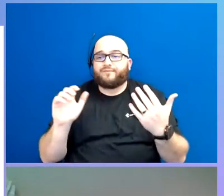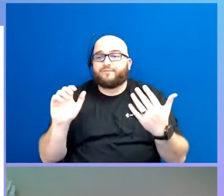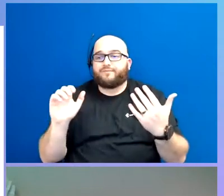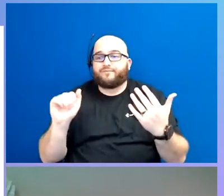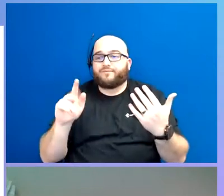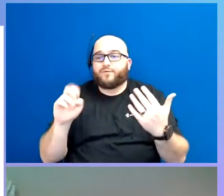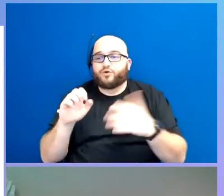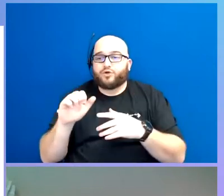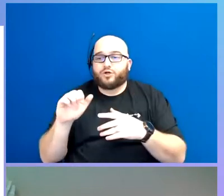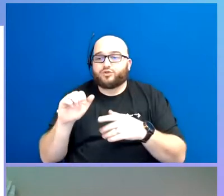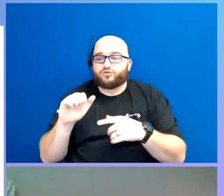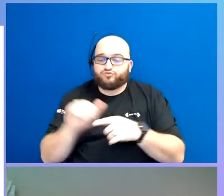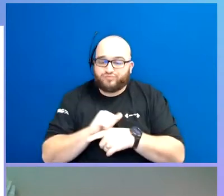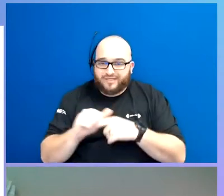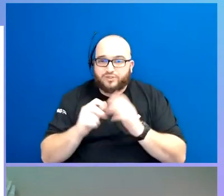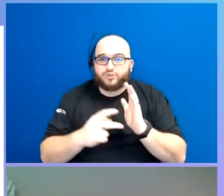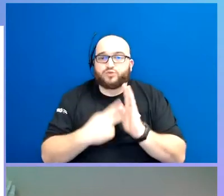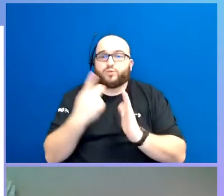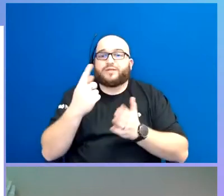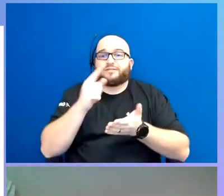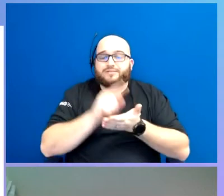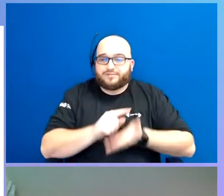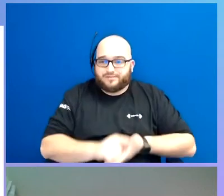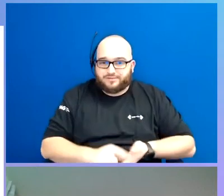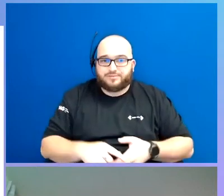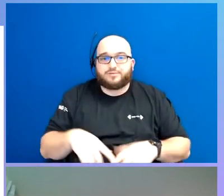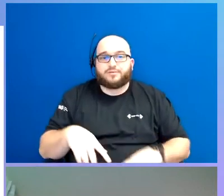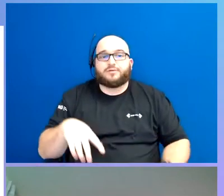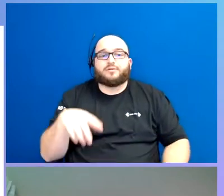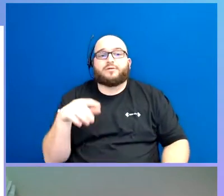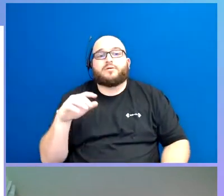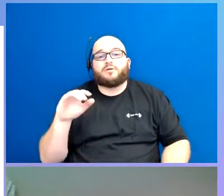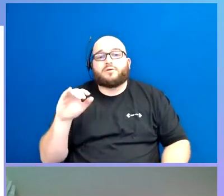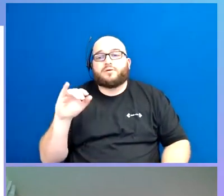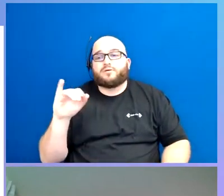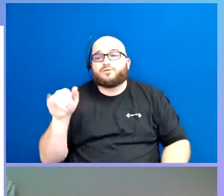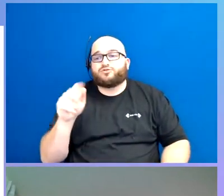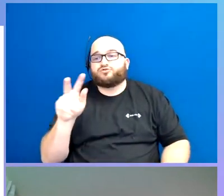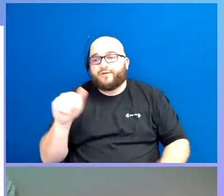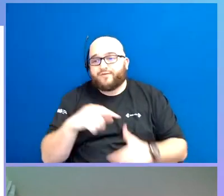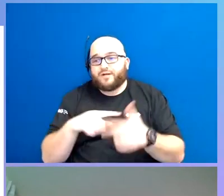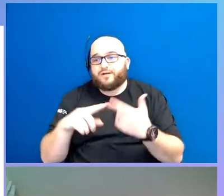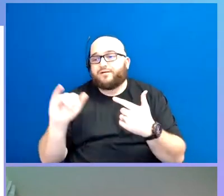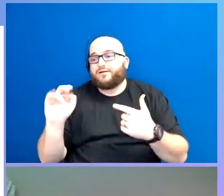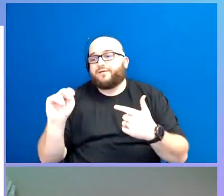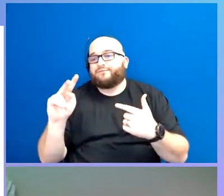jaws and Nvda training, um, uh,